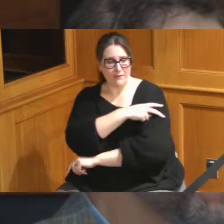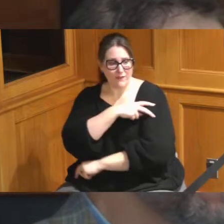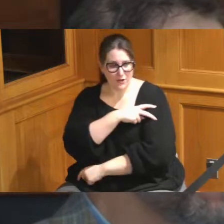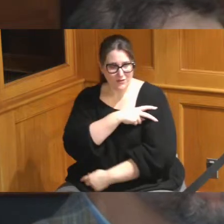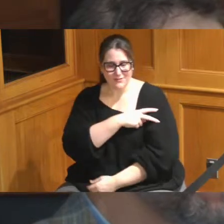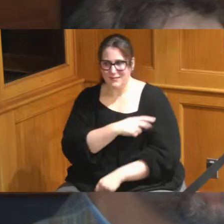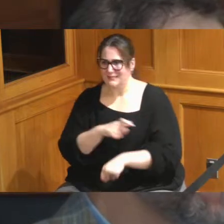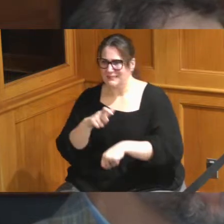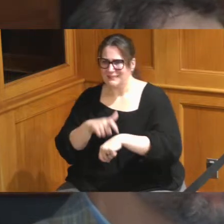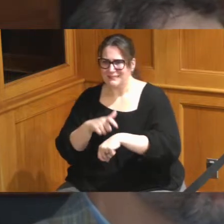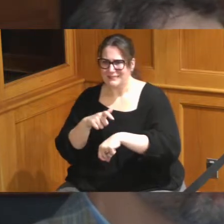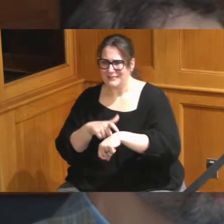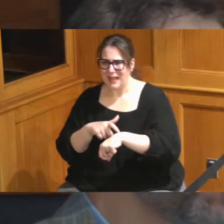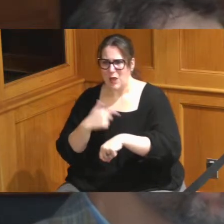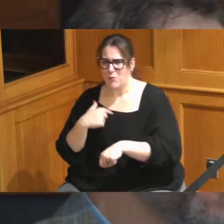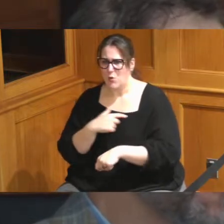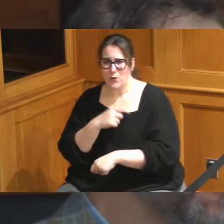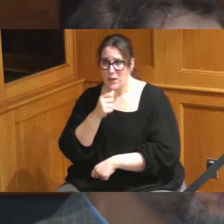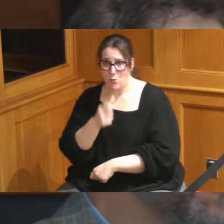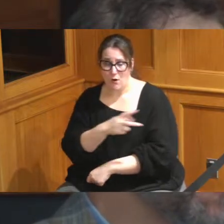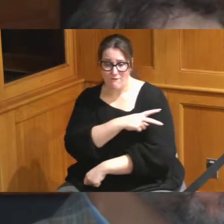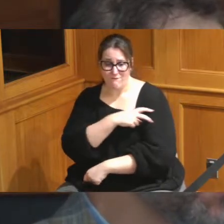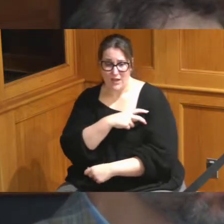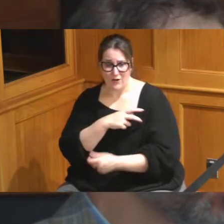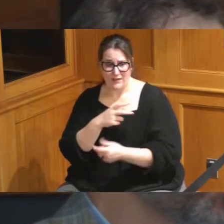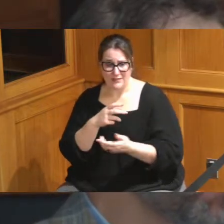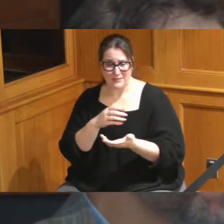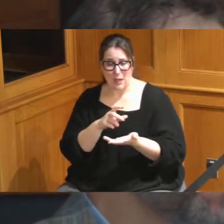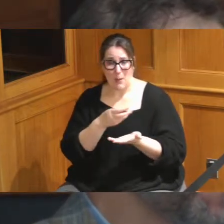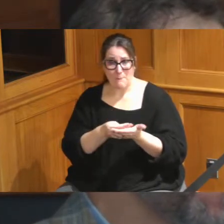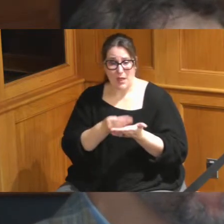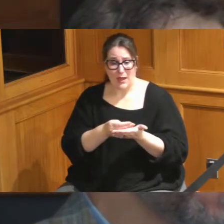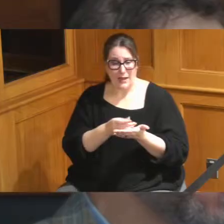when we weren't we weren't funding the veterans properly. And now we're giving them more money